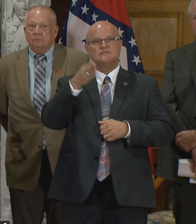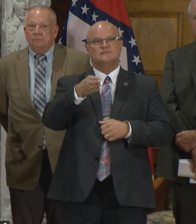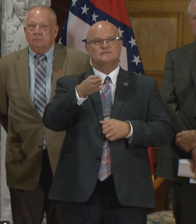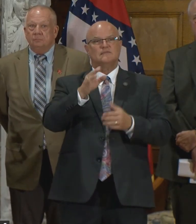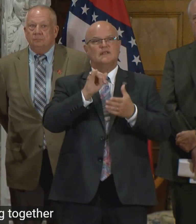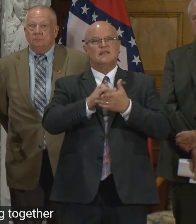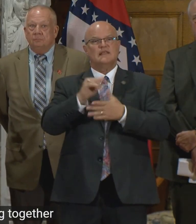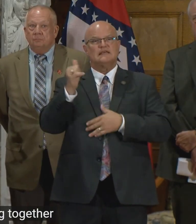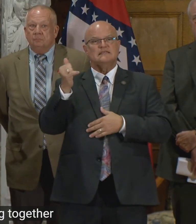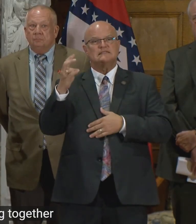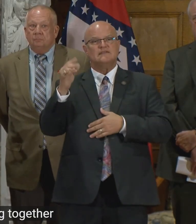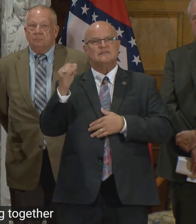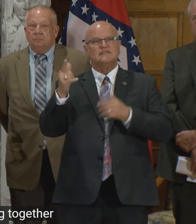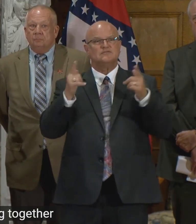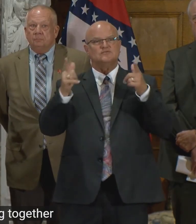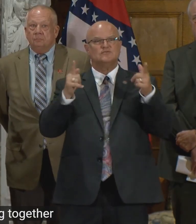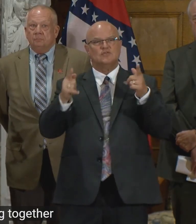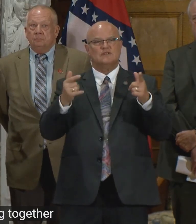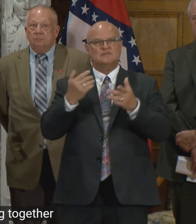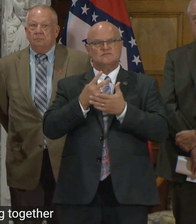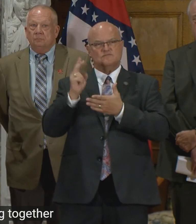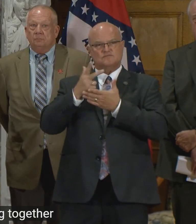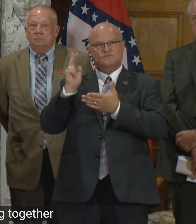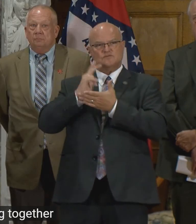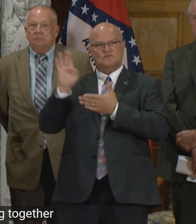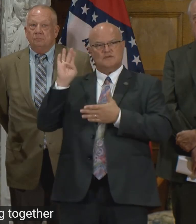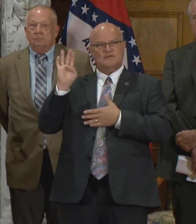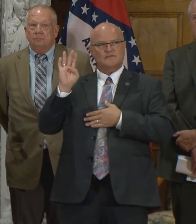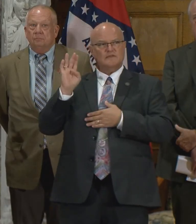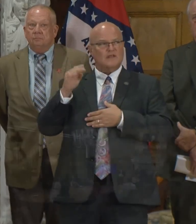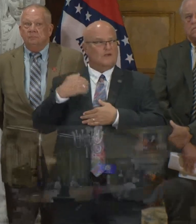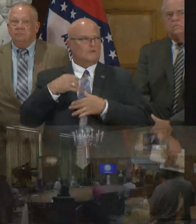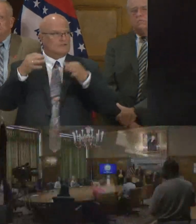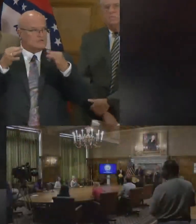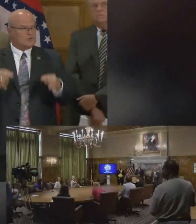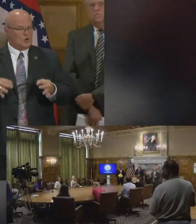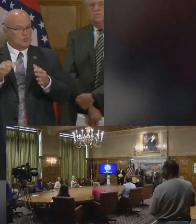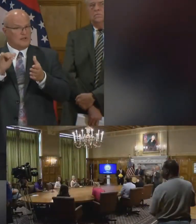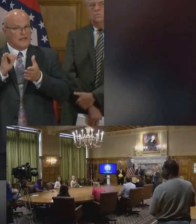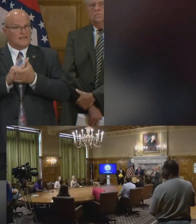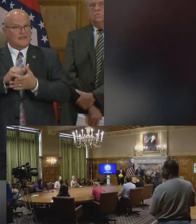17 shootings the previous weekend. Have we determined that that was a small